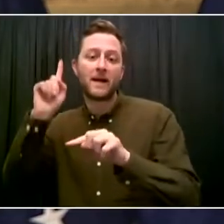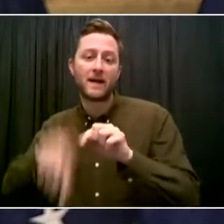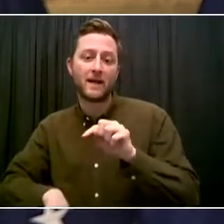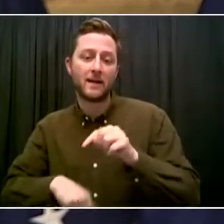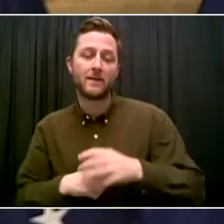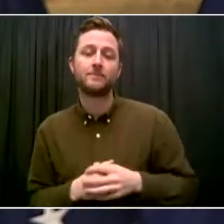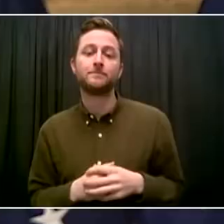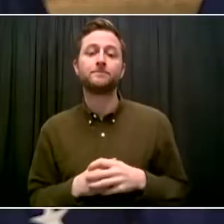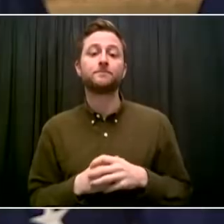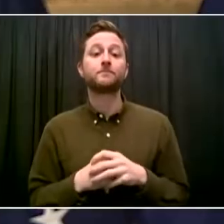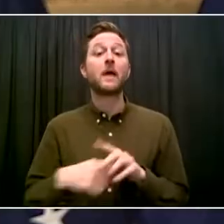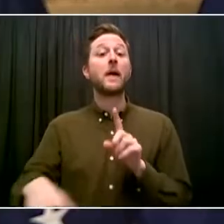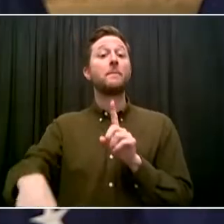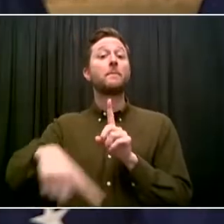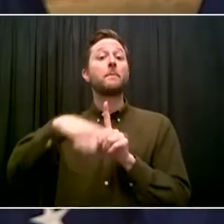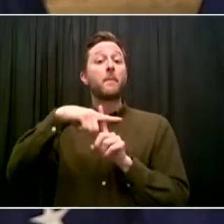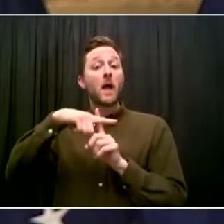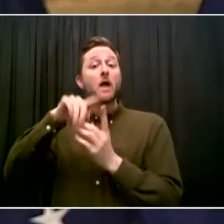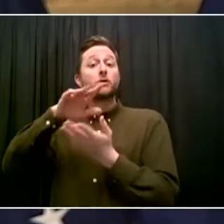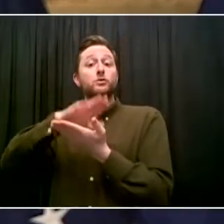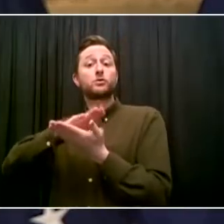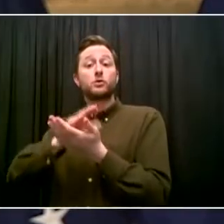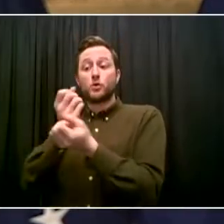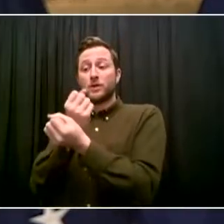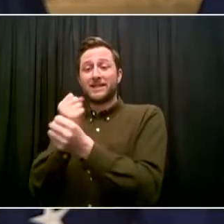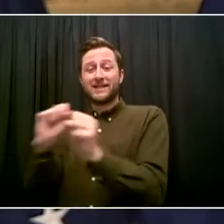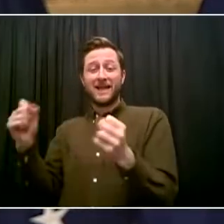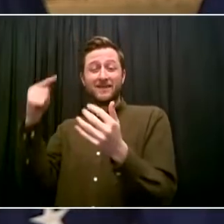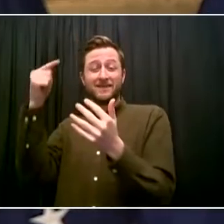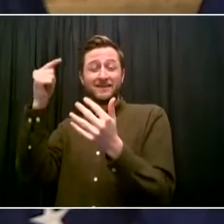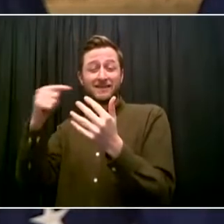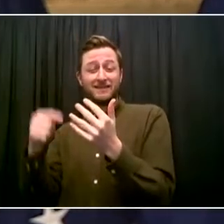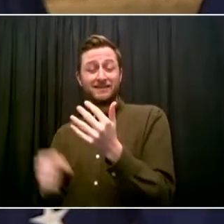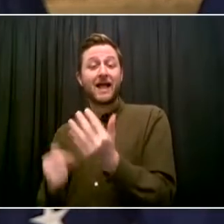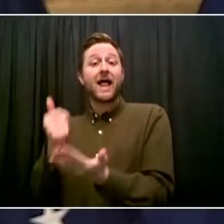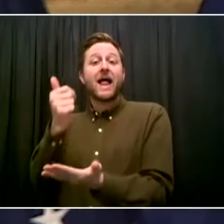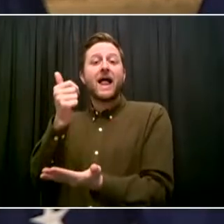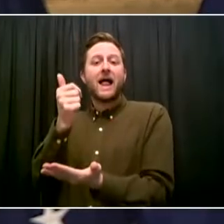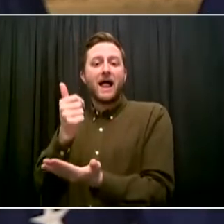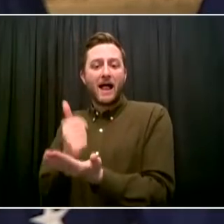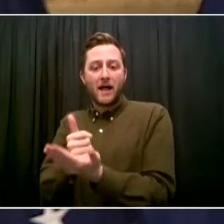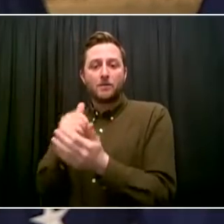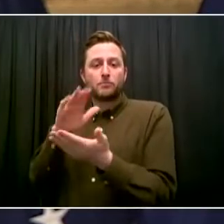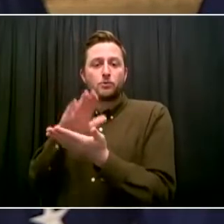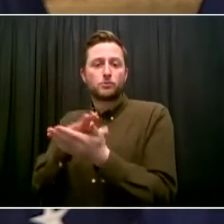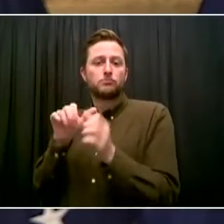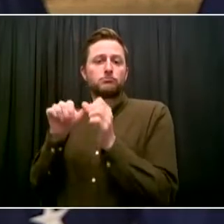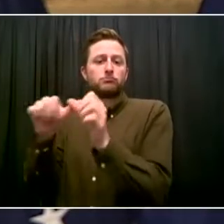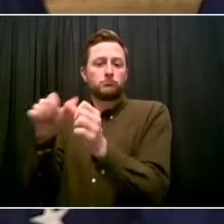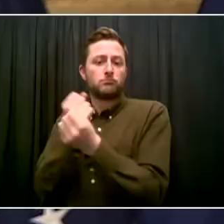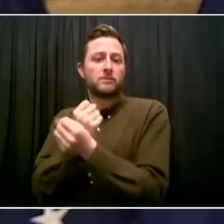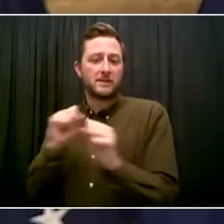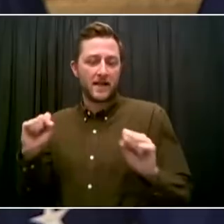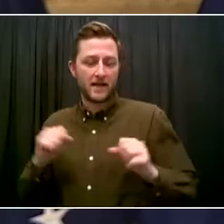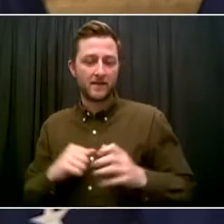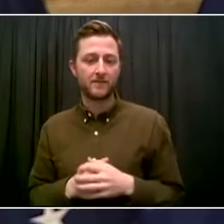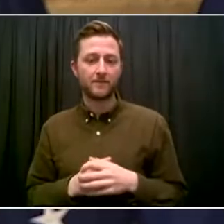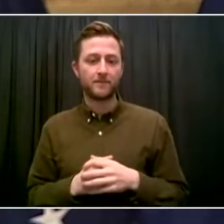ISOLATE MORE QUICKLY, BREAKIN THE CHAINS OF TRANSMISSION. MEANWHILE, TESTING AND OTHER LAYERED SAFETY MEASURES